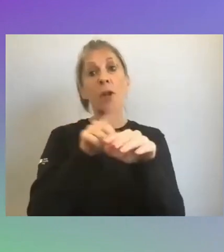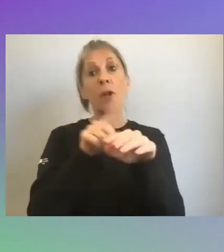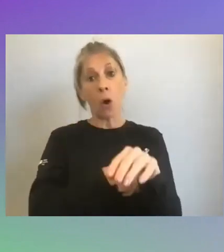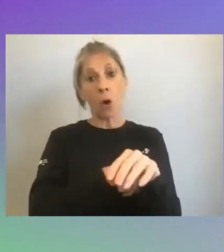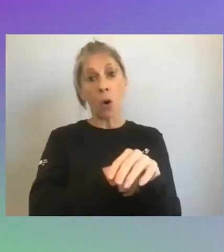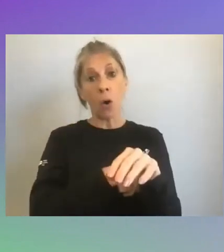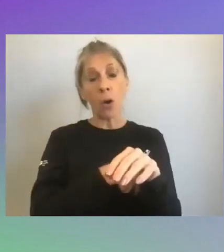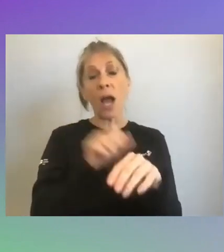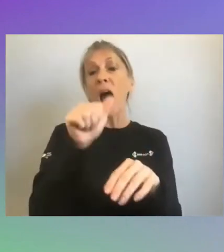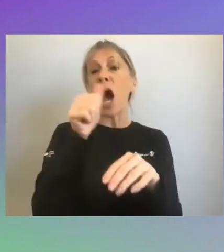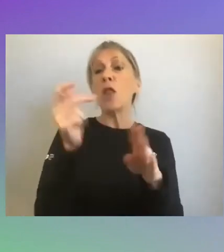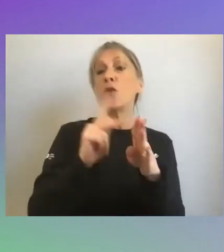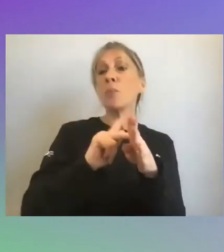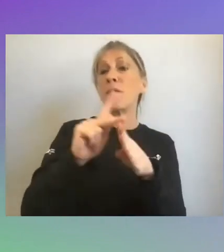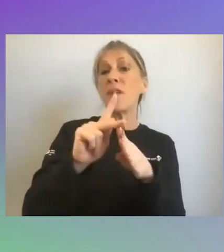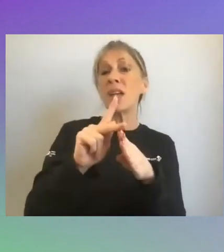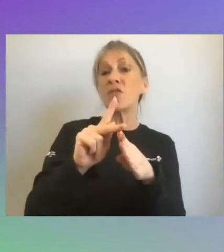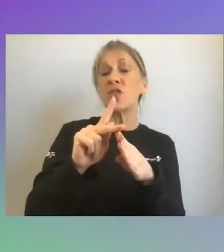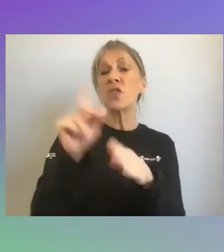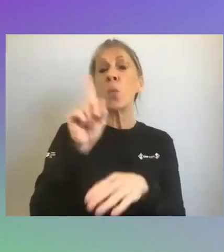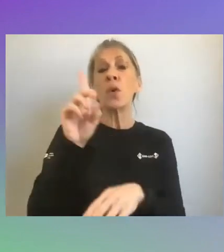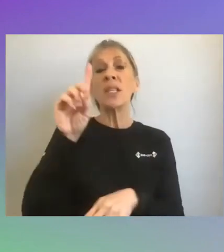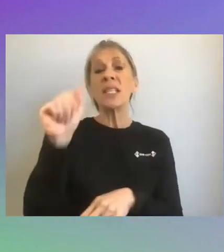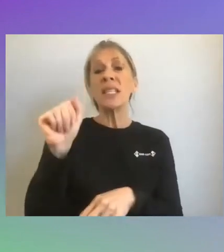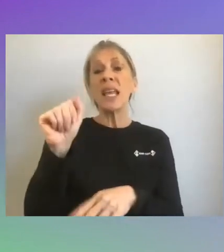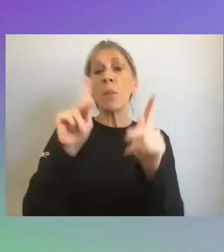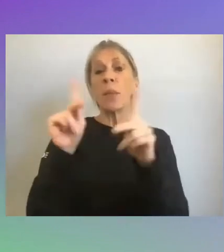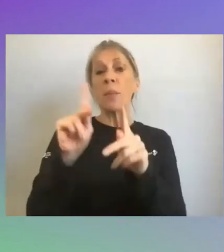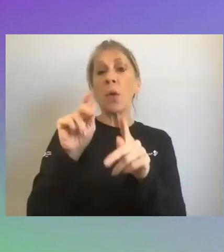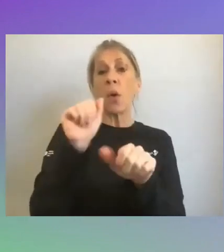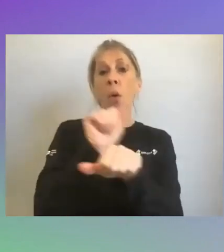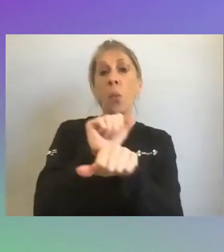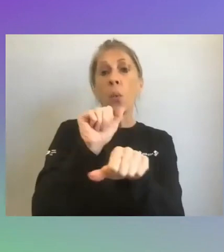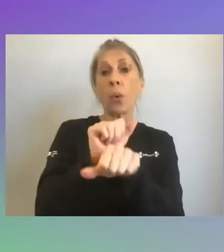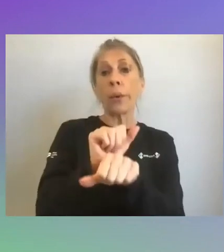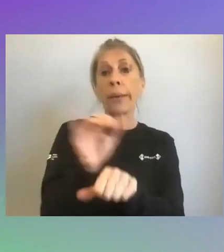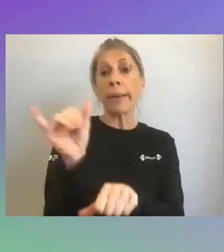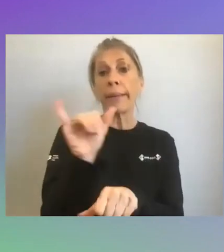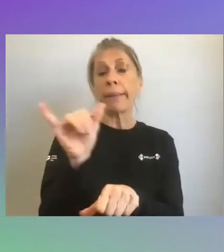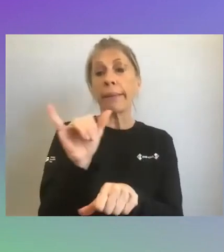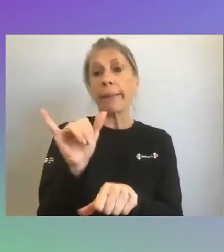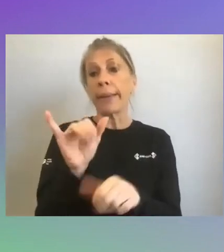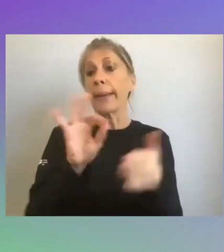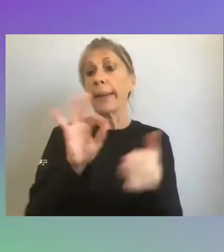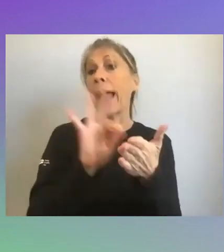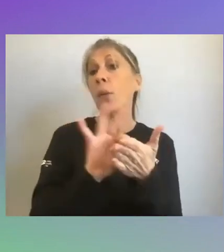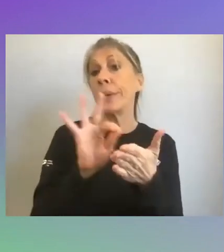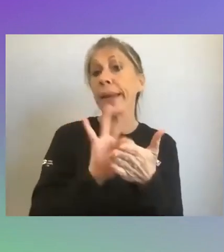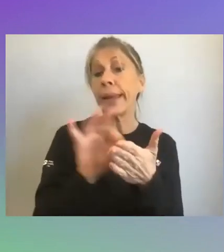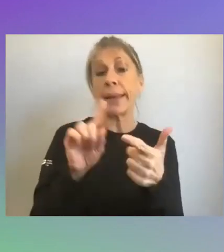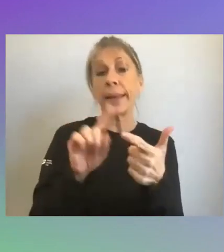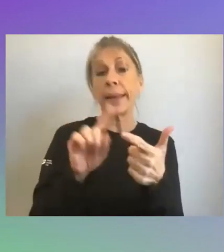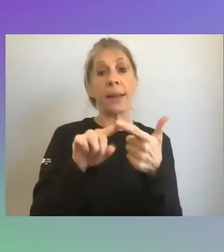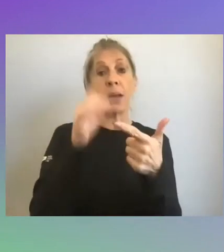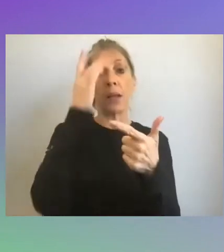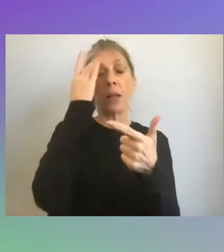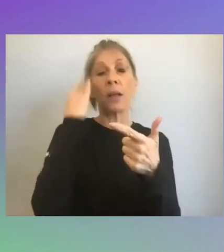where disabled people are working and say, like accounting